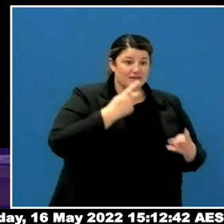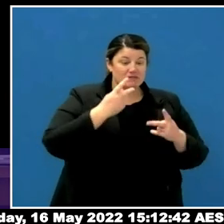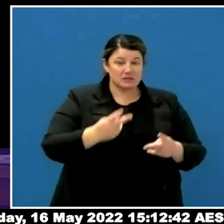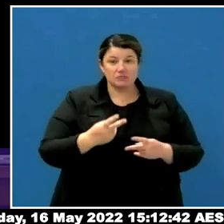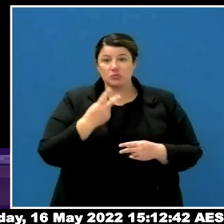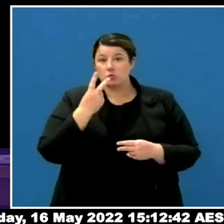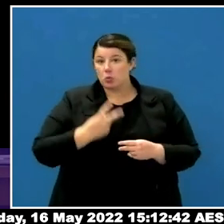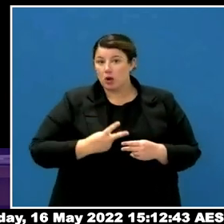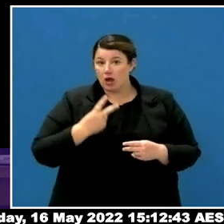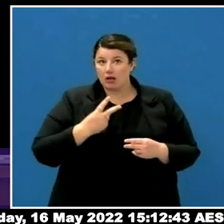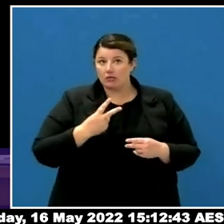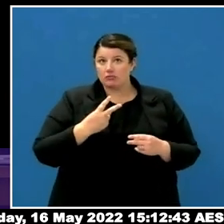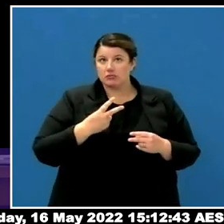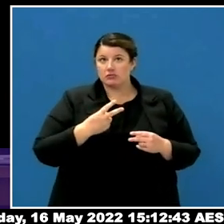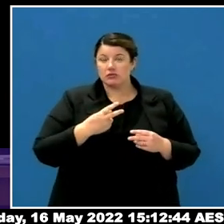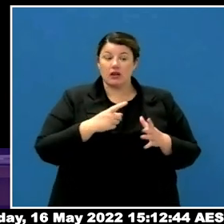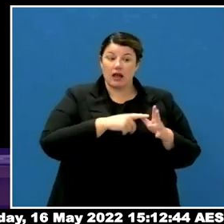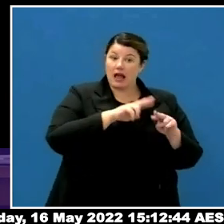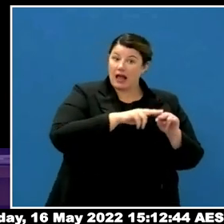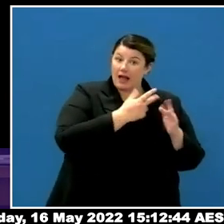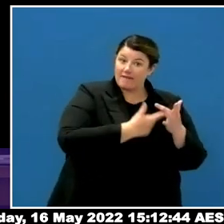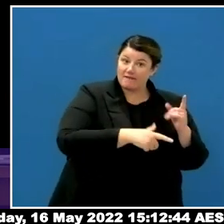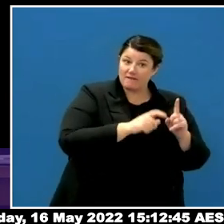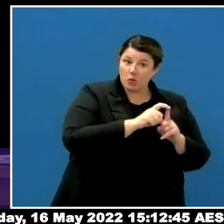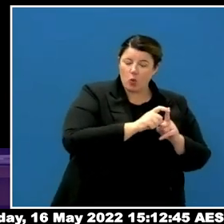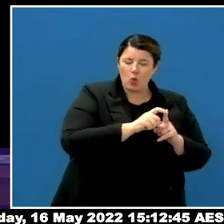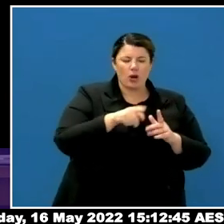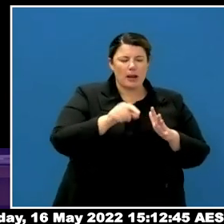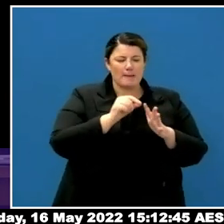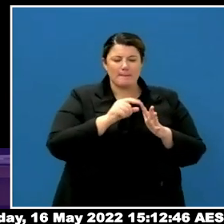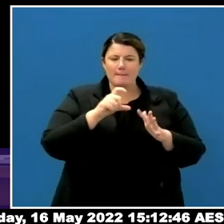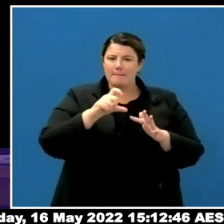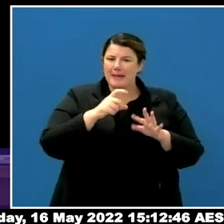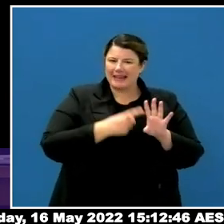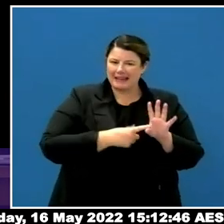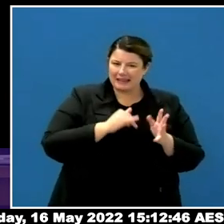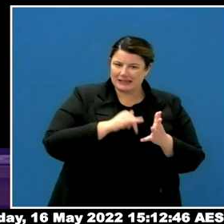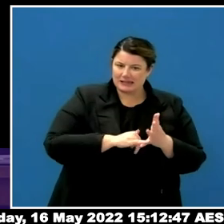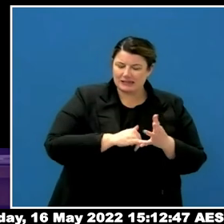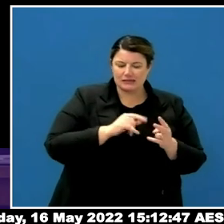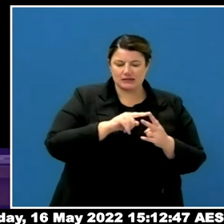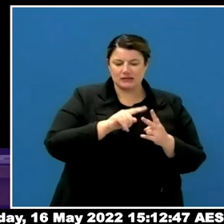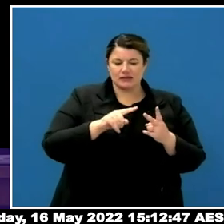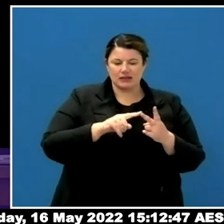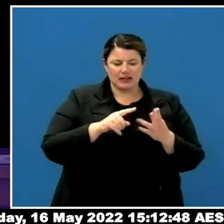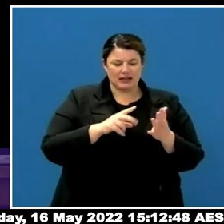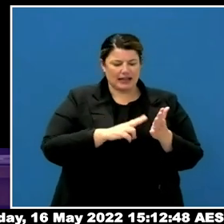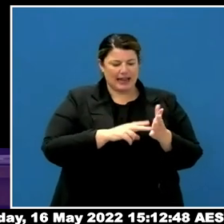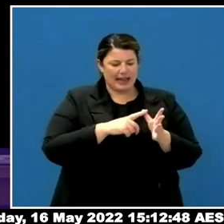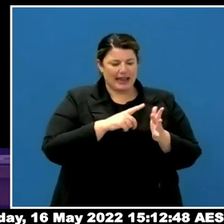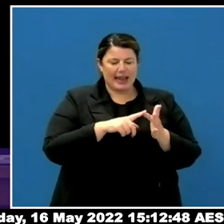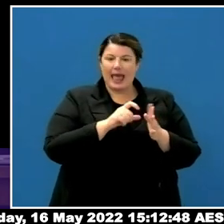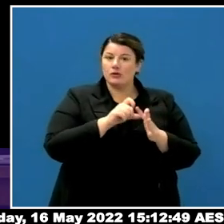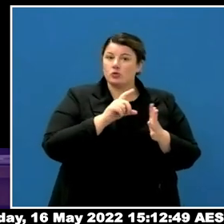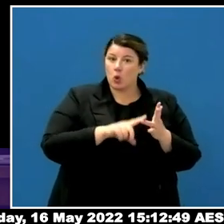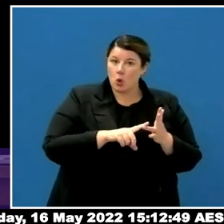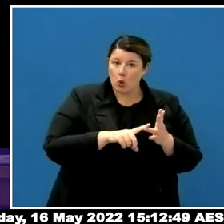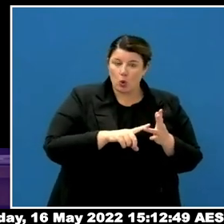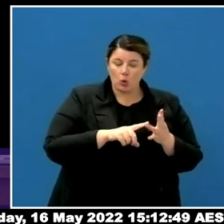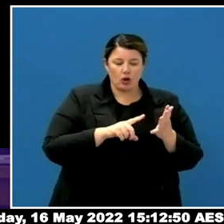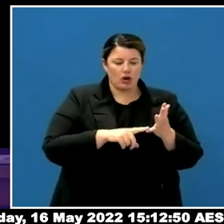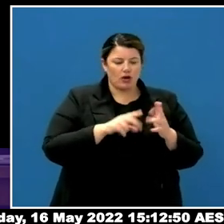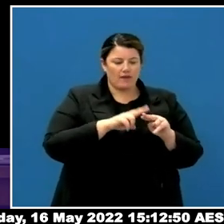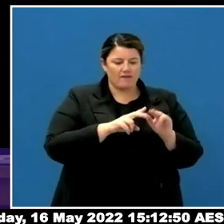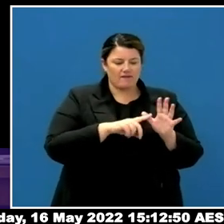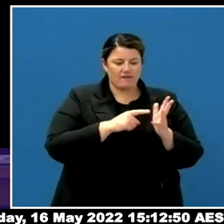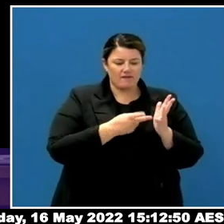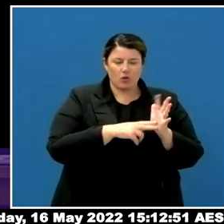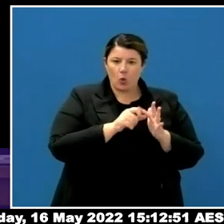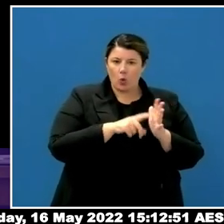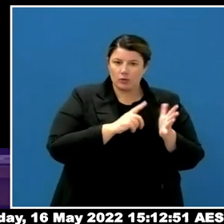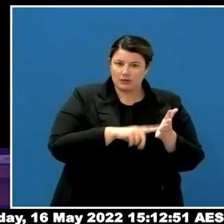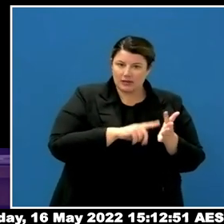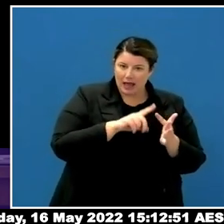We went and visited PECI, NADO, Thorndale, Sunnydale, to give us an idea